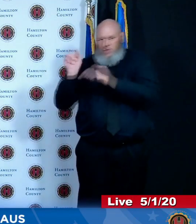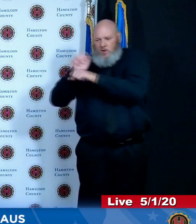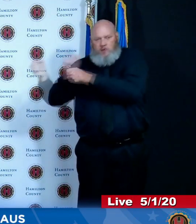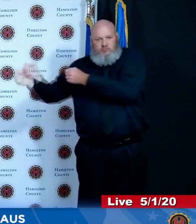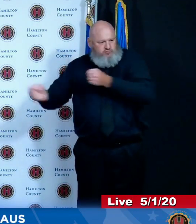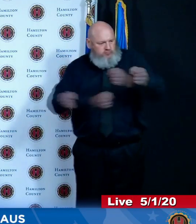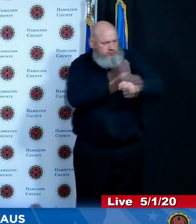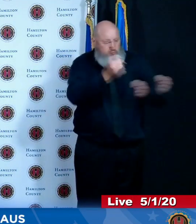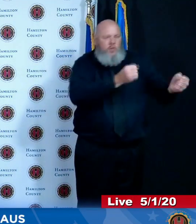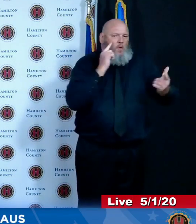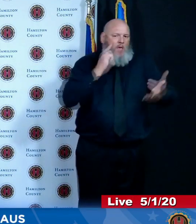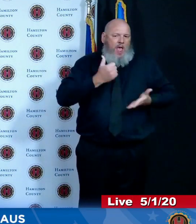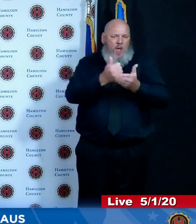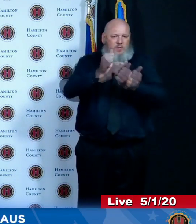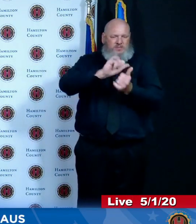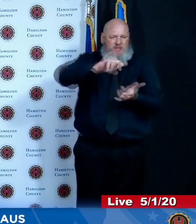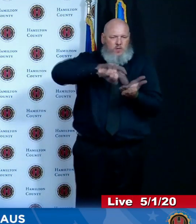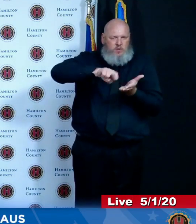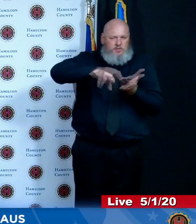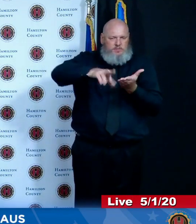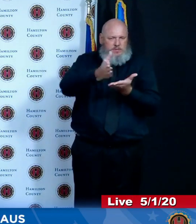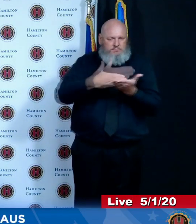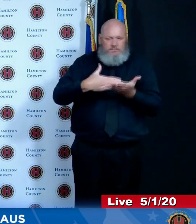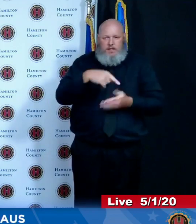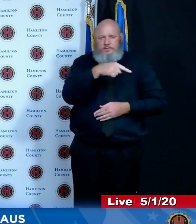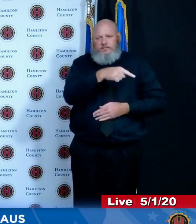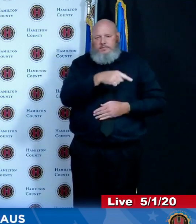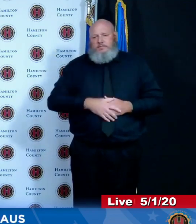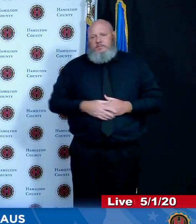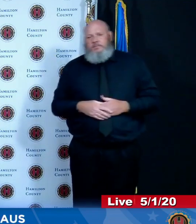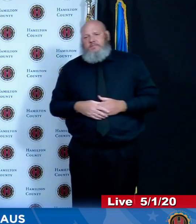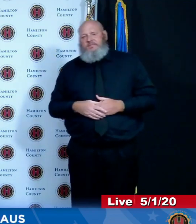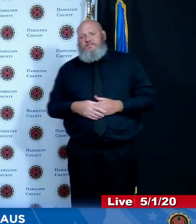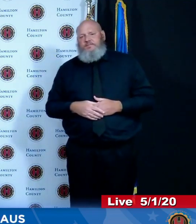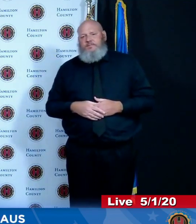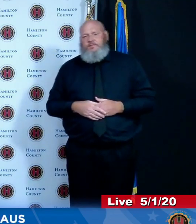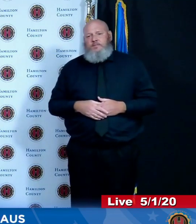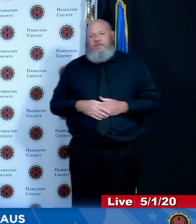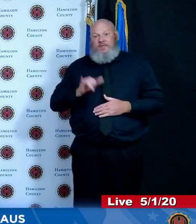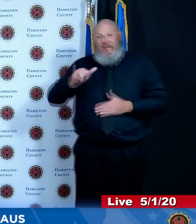the cost of that we we anticipate will be picked up by the federal dollars this